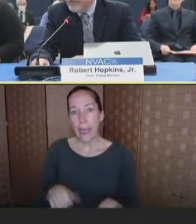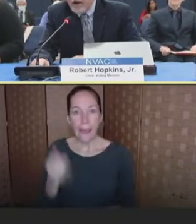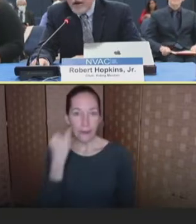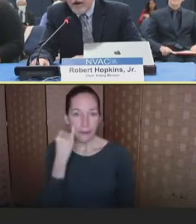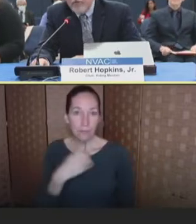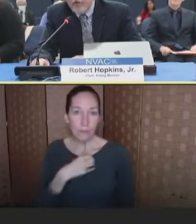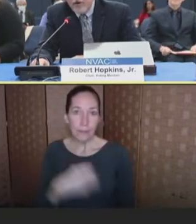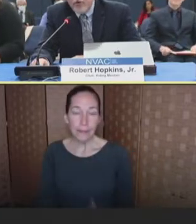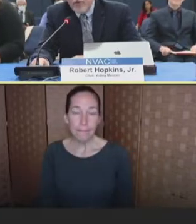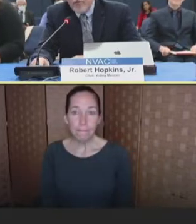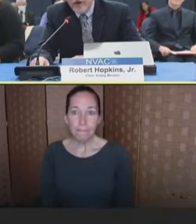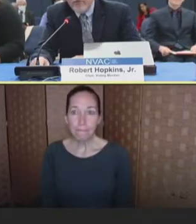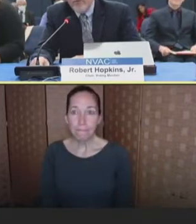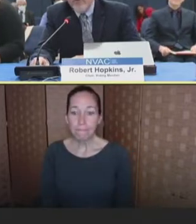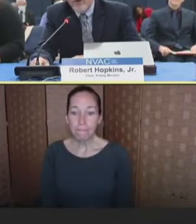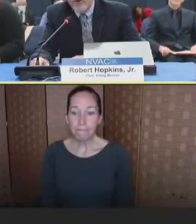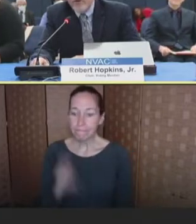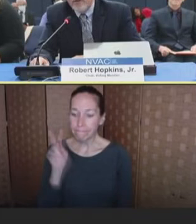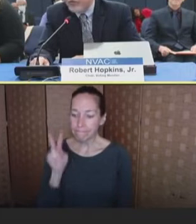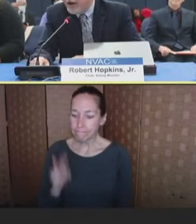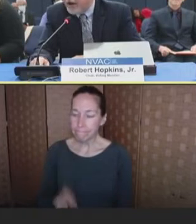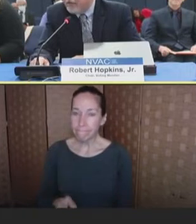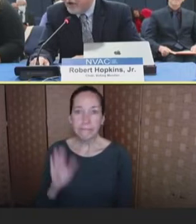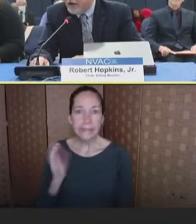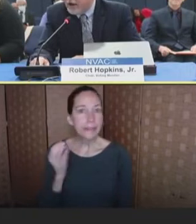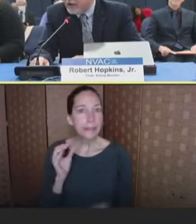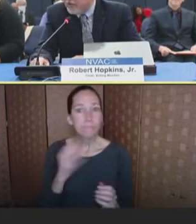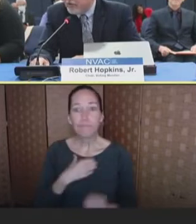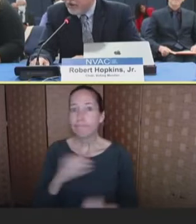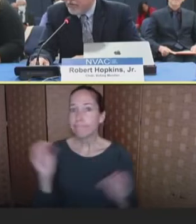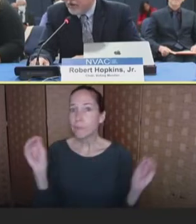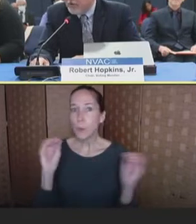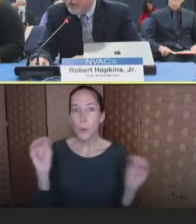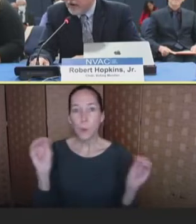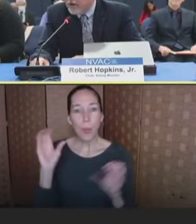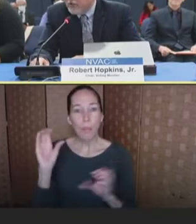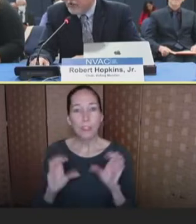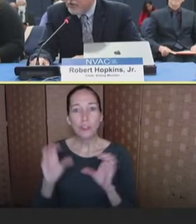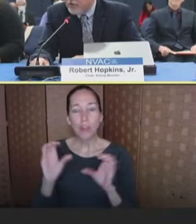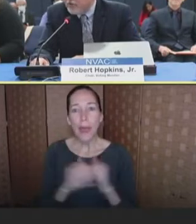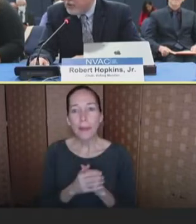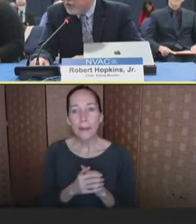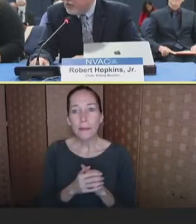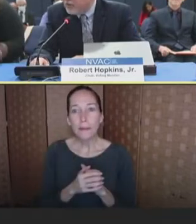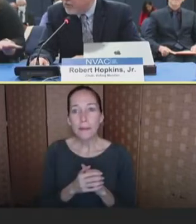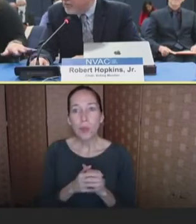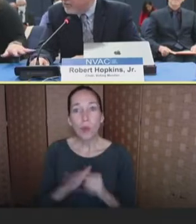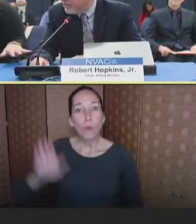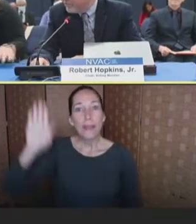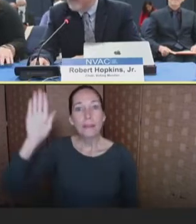I see no objections on the chat. Can I get a -- see a raise of hands for those that put approval in the room?